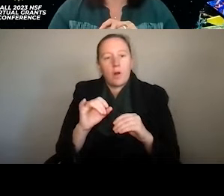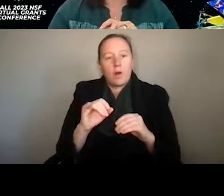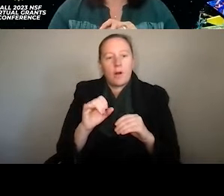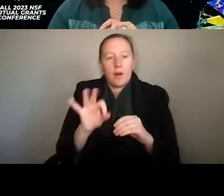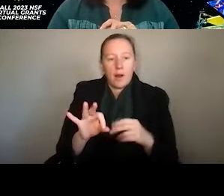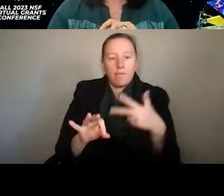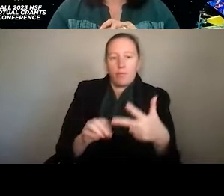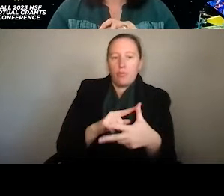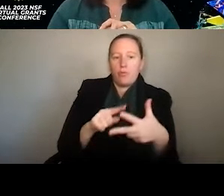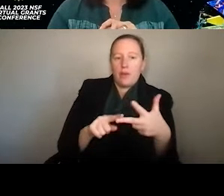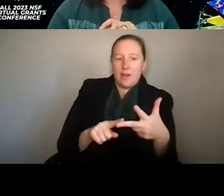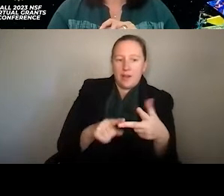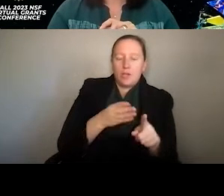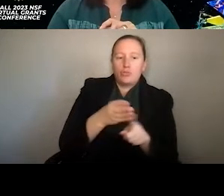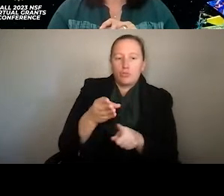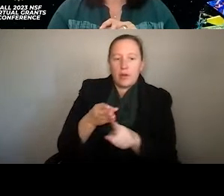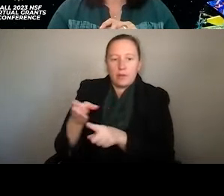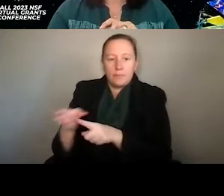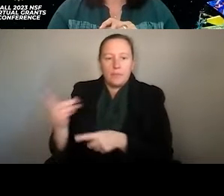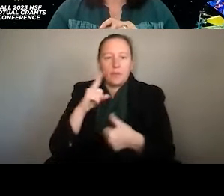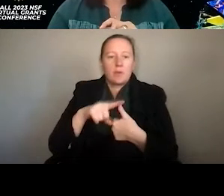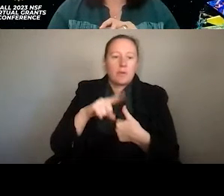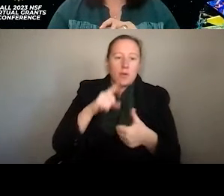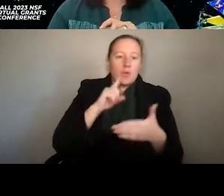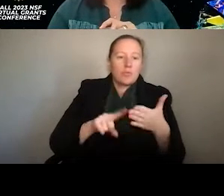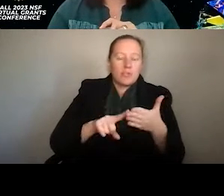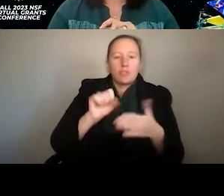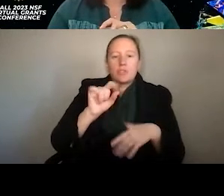research on STEM learning and learning environments,